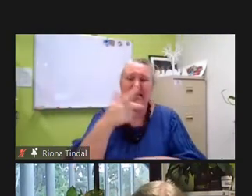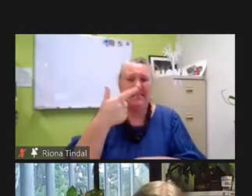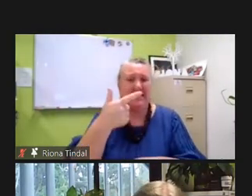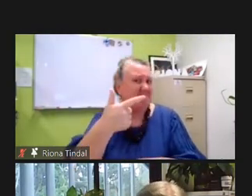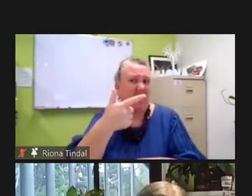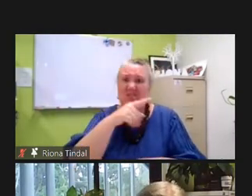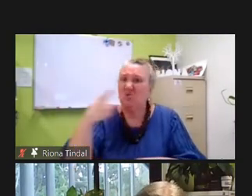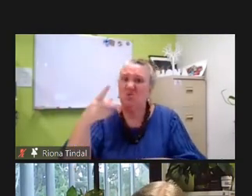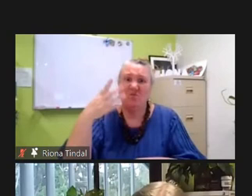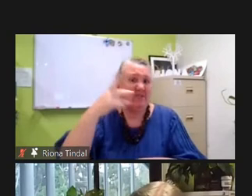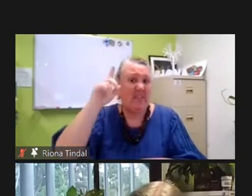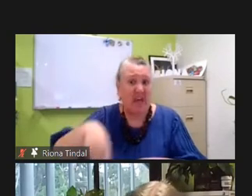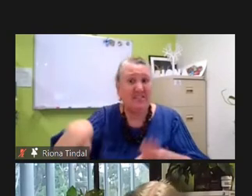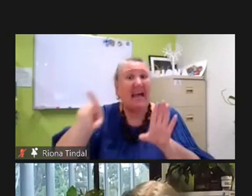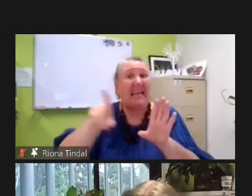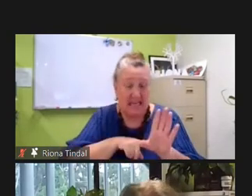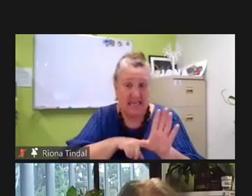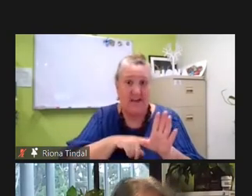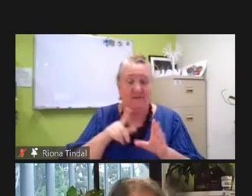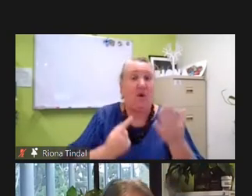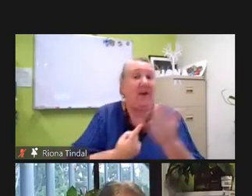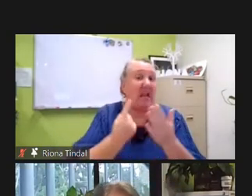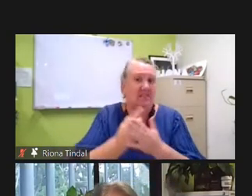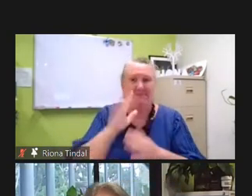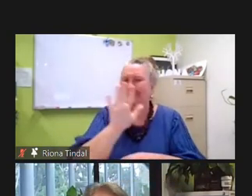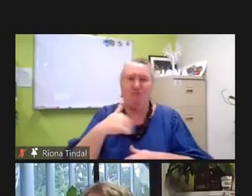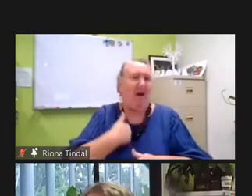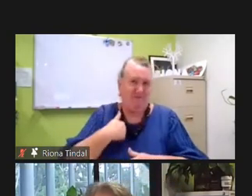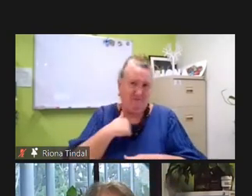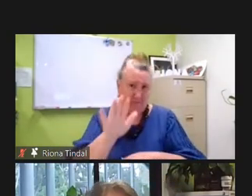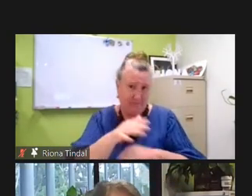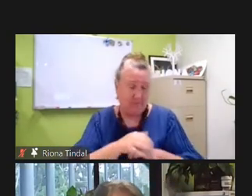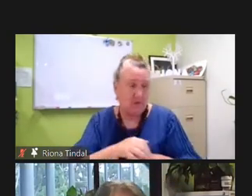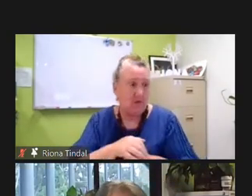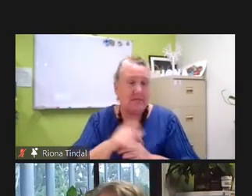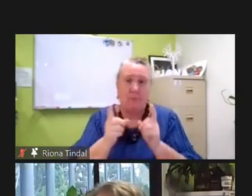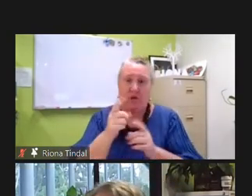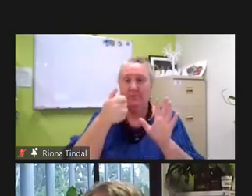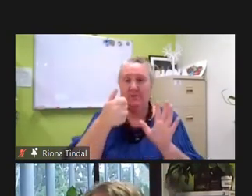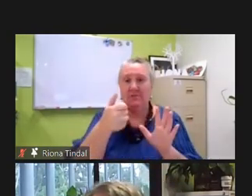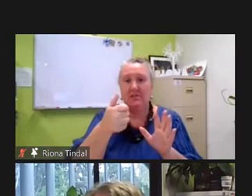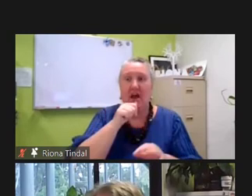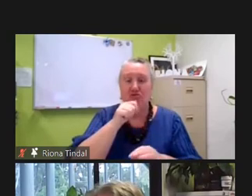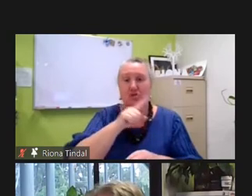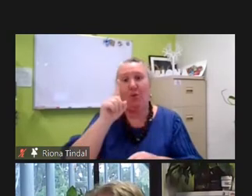to be able to afford for interpreters. It can be seven to 15,000 a year for events, so thereabouts